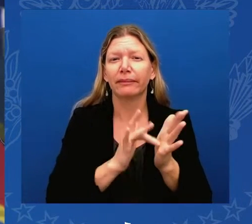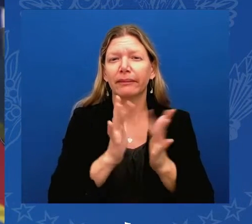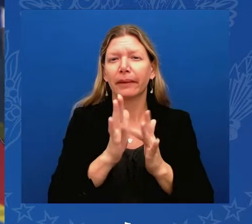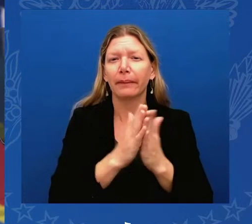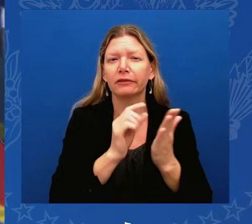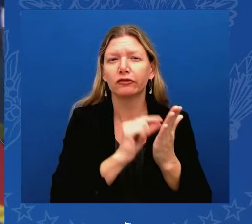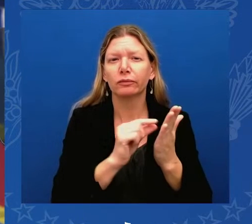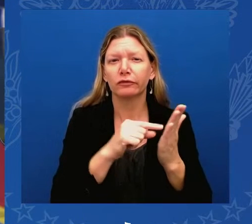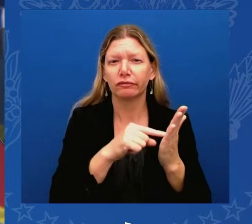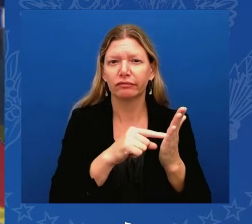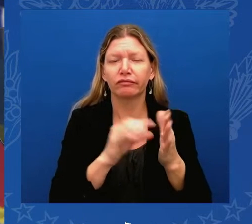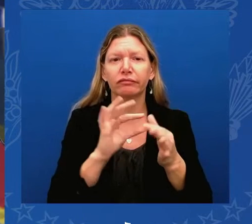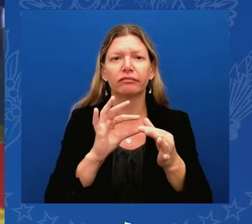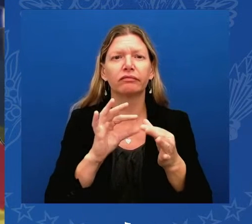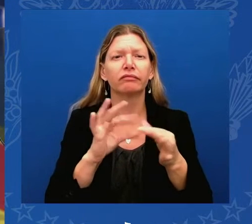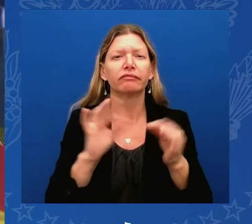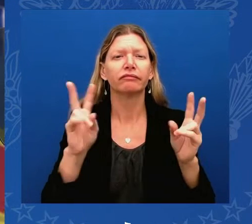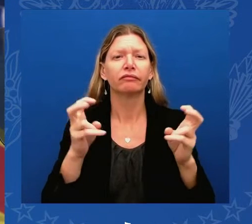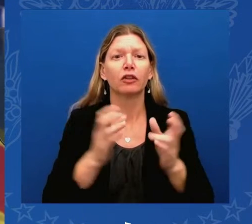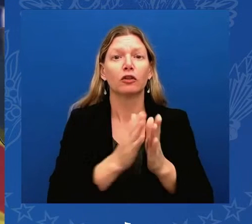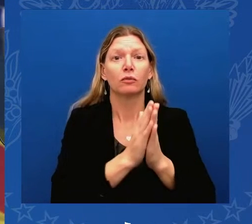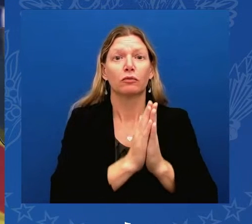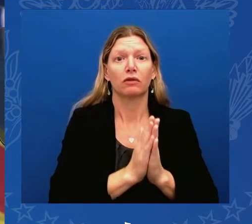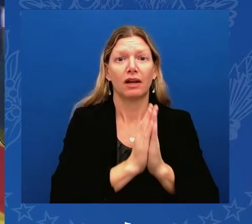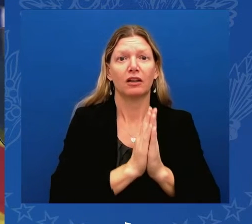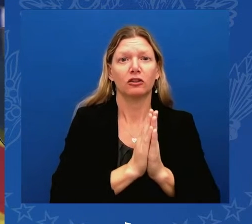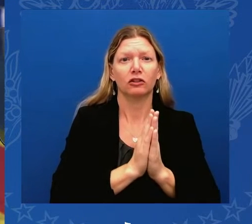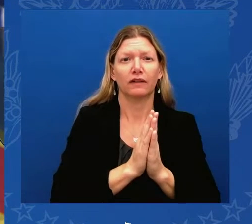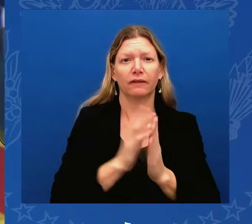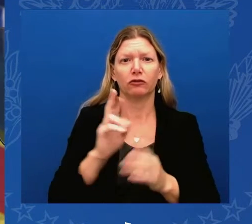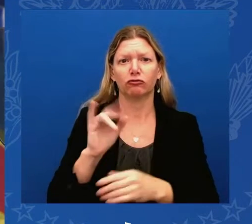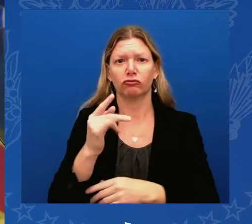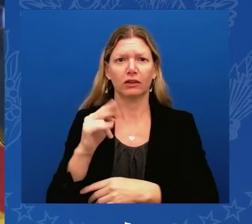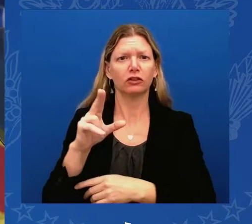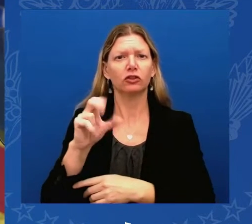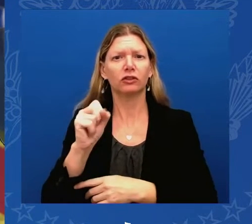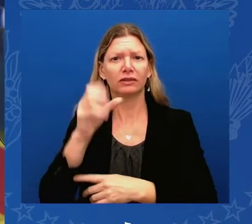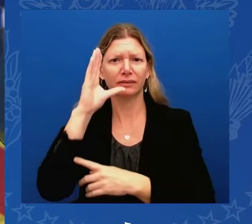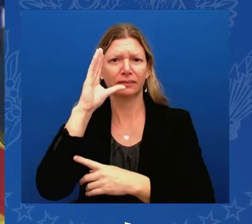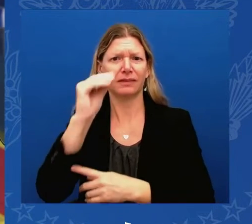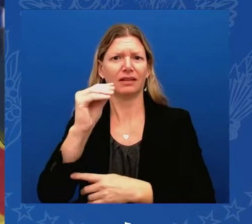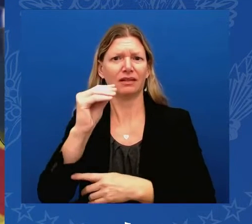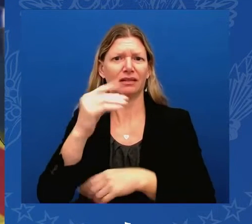In Augusta, Georgia, a righteous man once enslaved set foot for freedom.